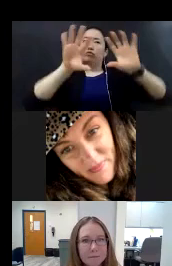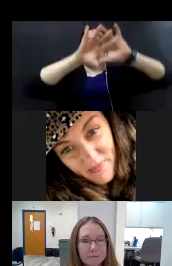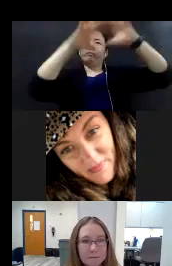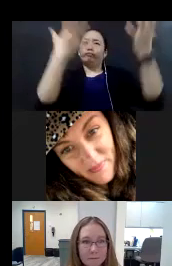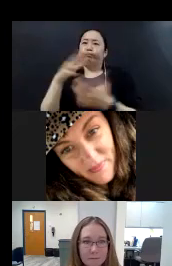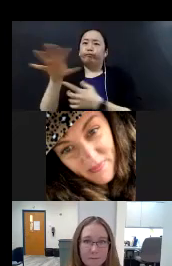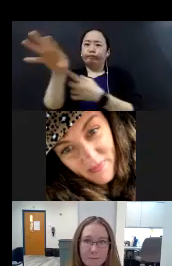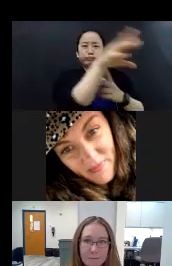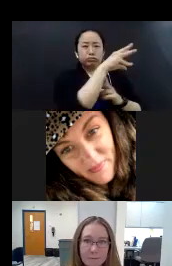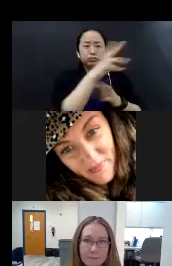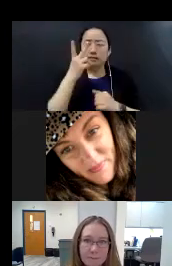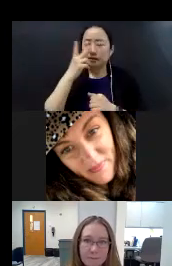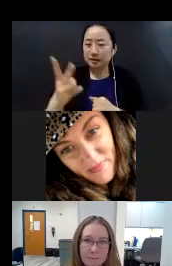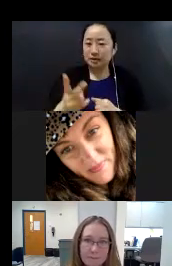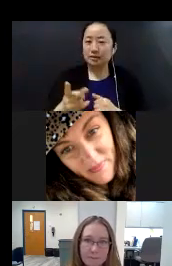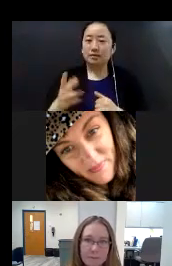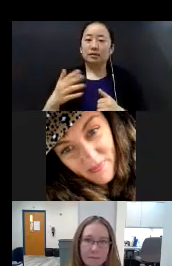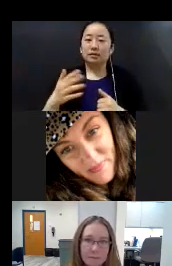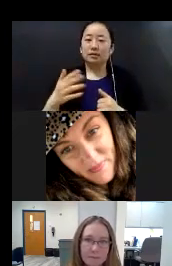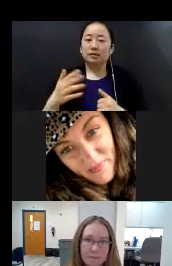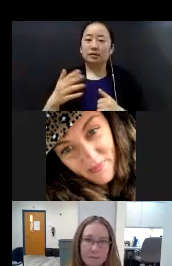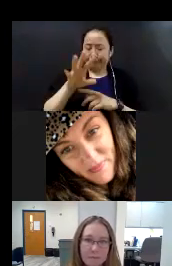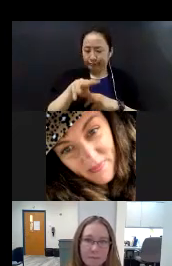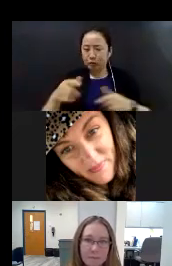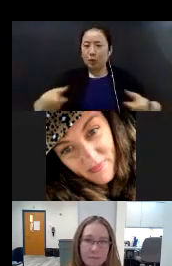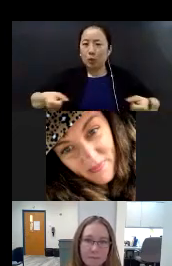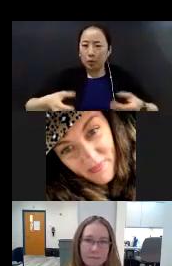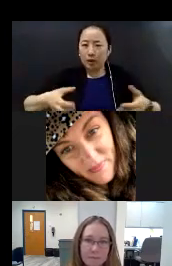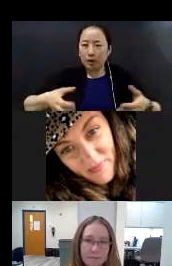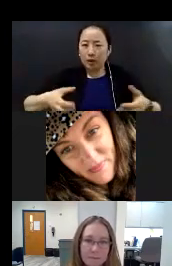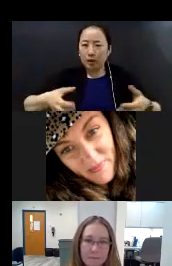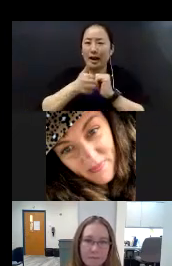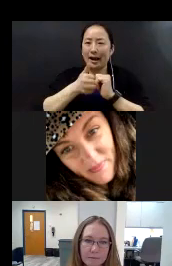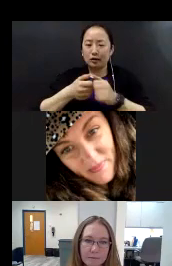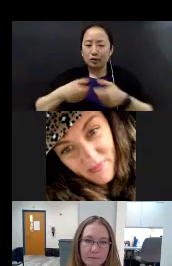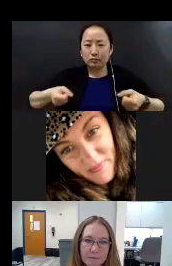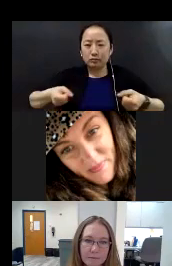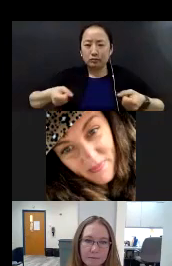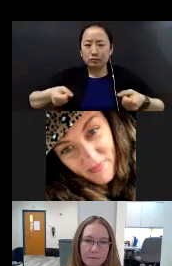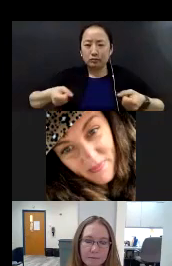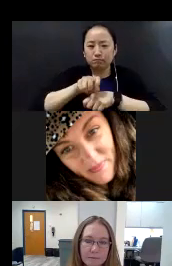LEVEL, WHERE IS HE GOING TO HAVE TO BE MANEUVERING, WHERE IS HE GOING TO HAVE TO BE GETTING THROUGH